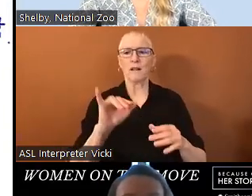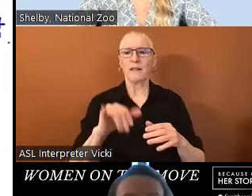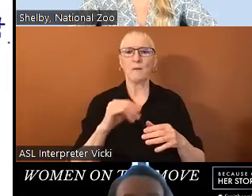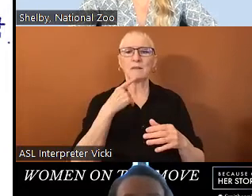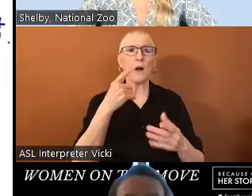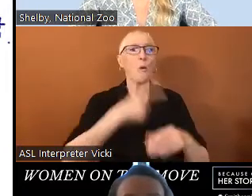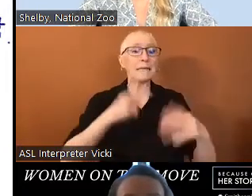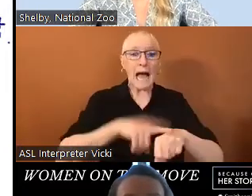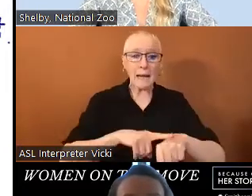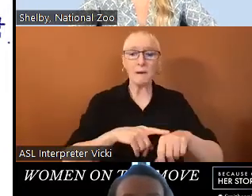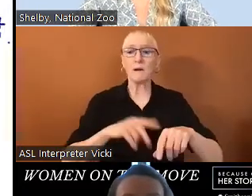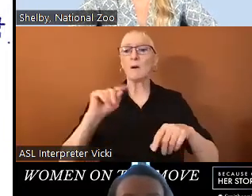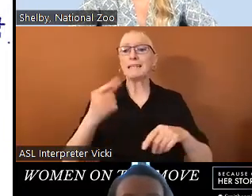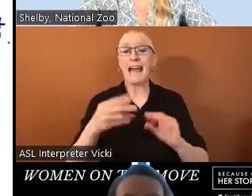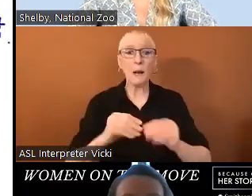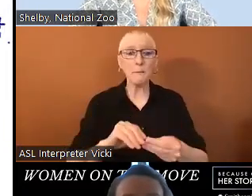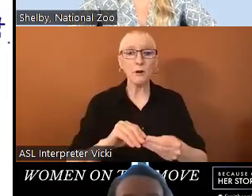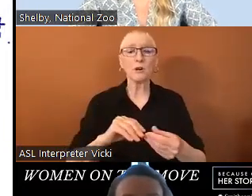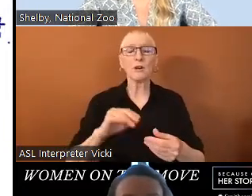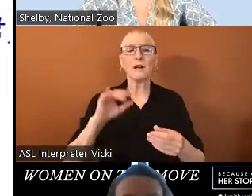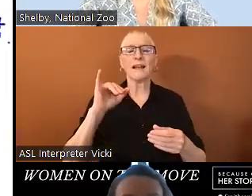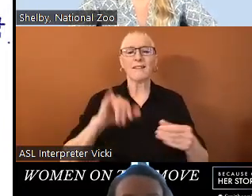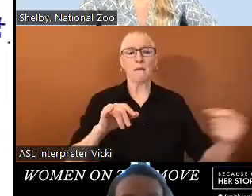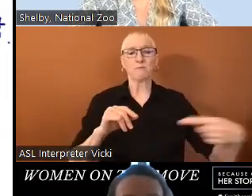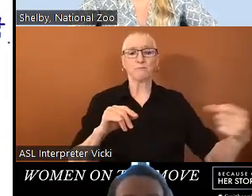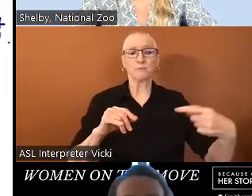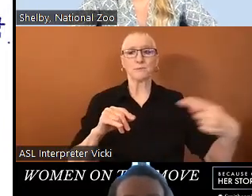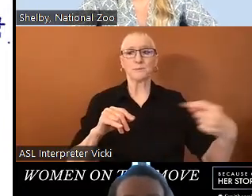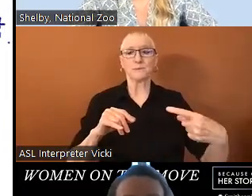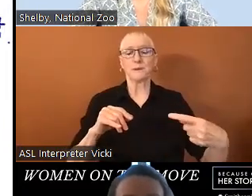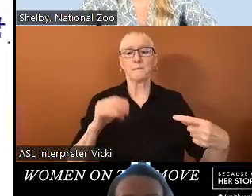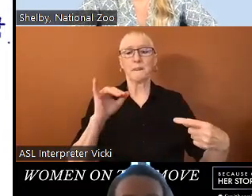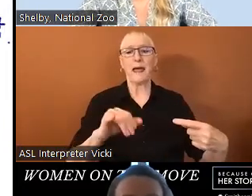what the tag number is, and then that information can be downloaded it, downloaded, and then processed